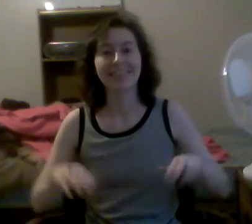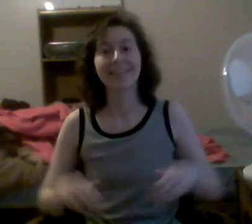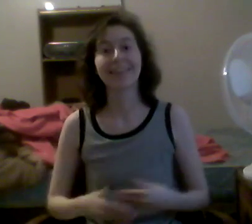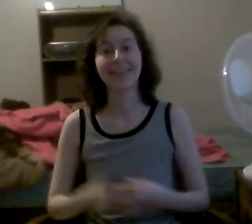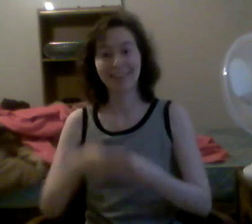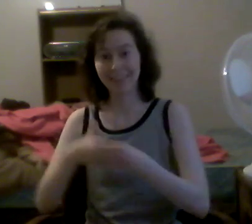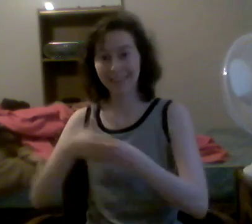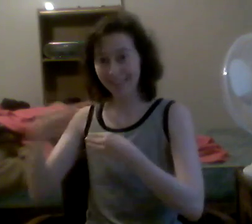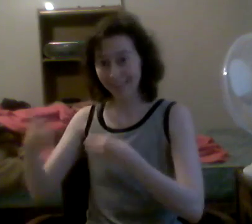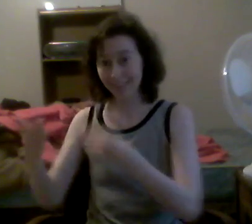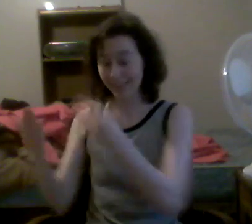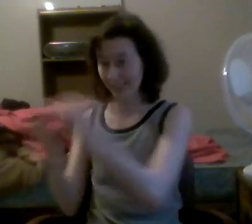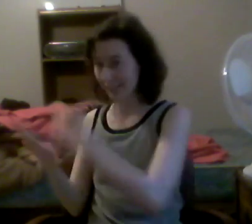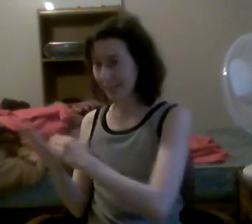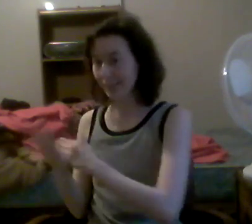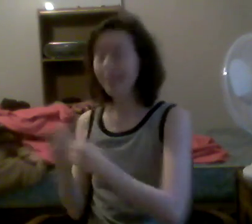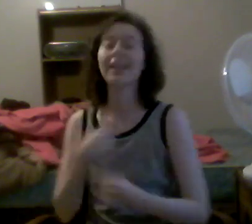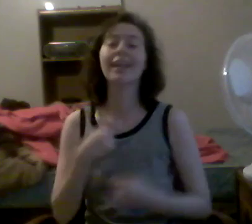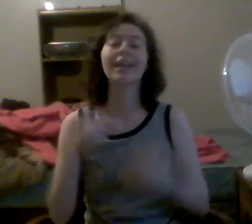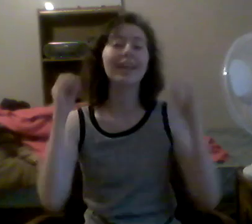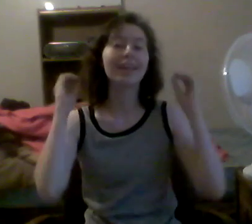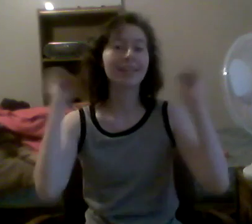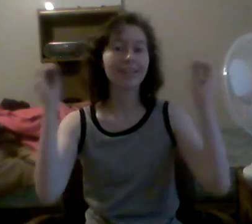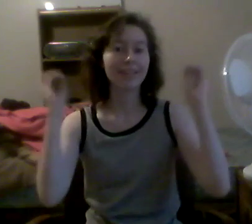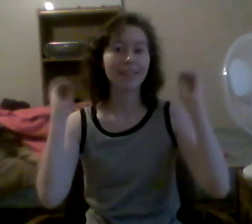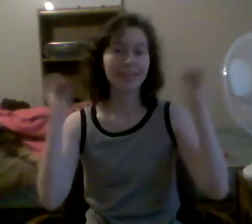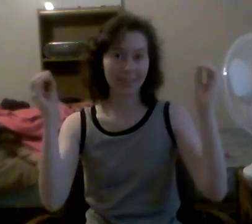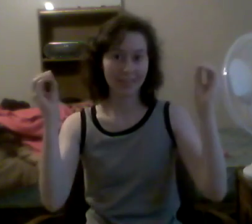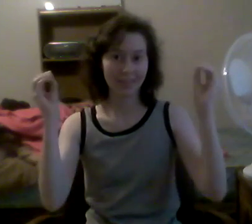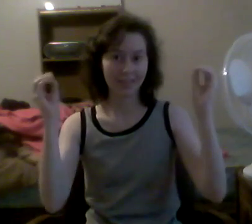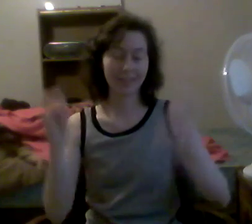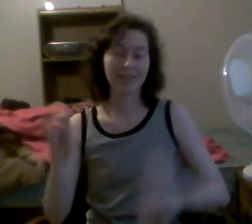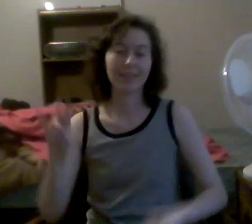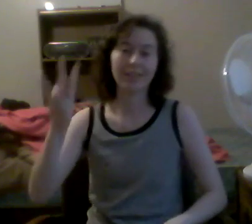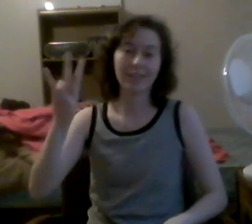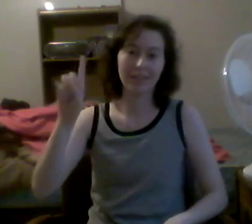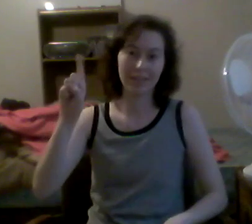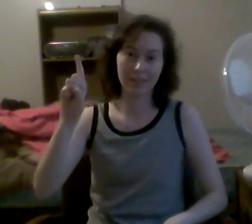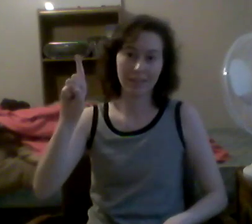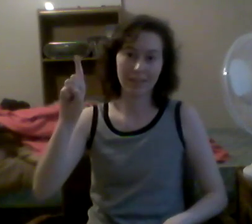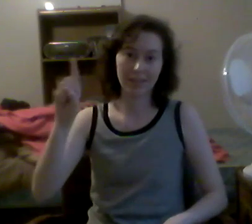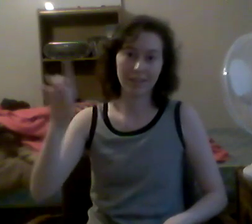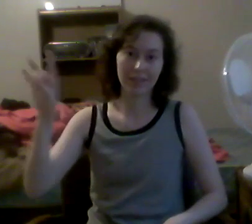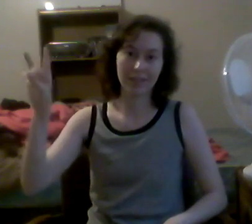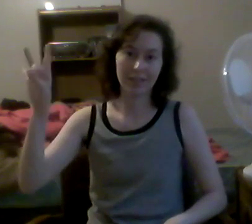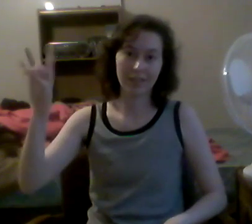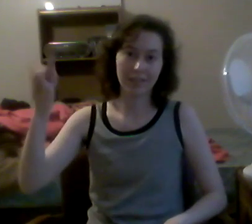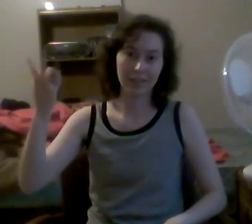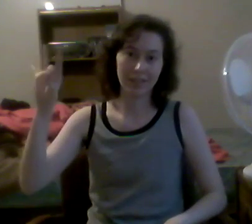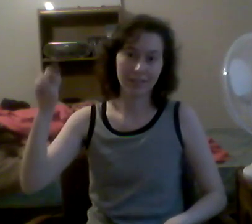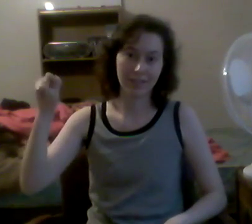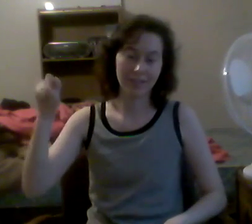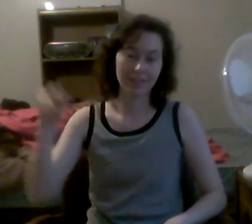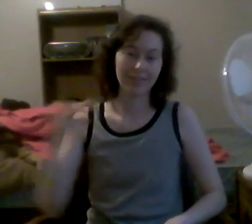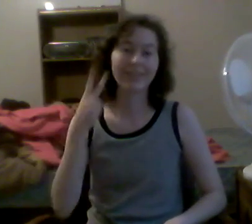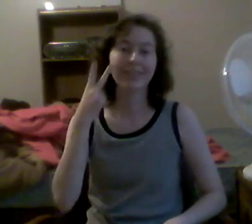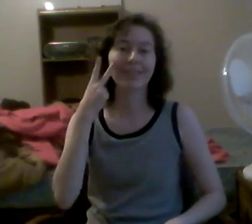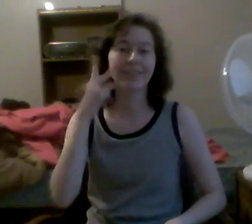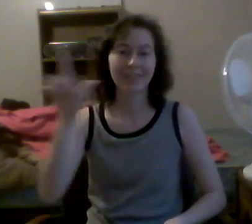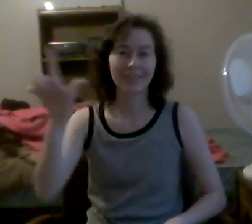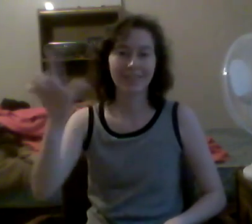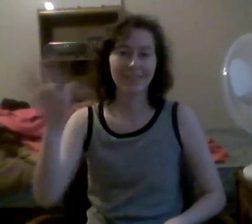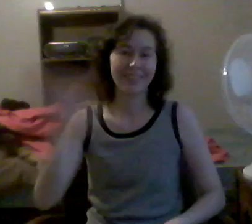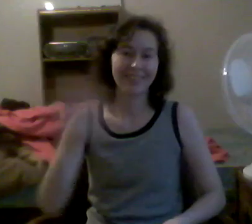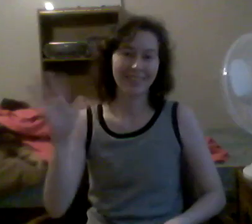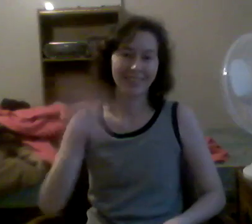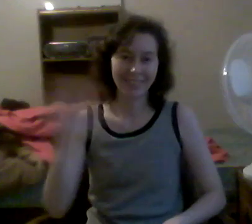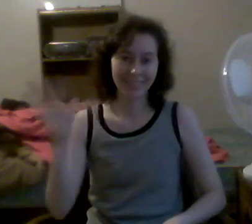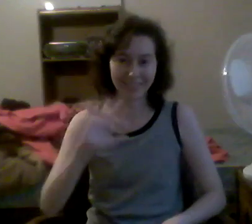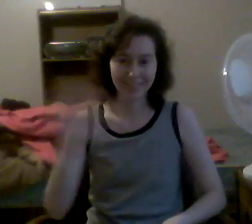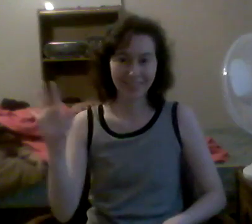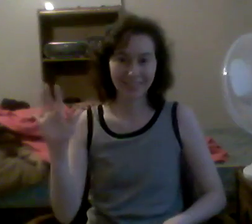next lesion I will teach 71 through 80! see you later, bye!